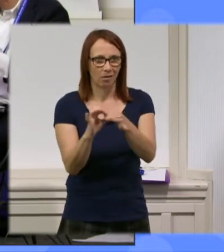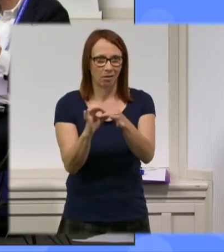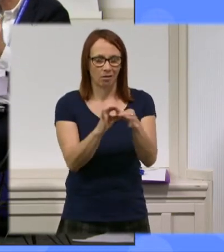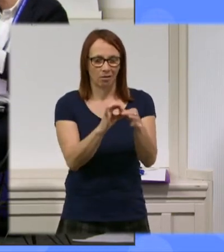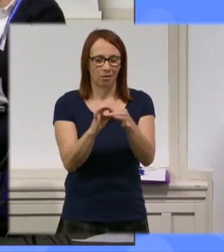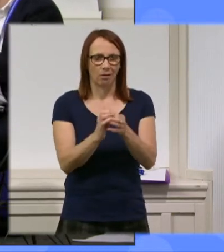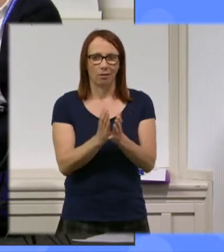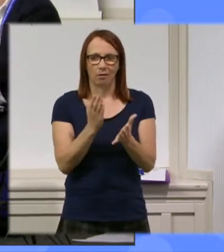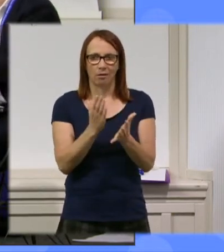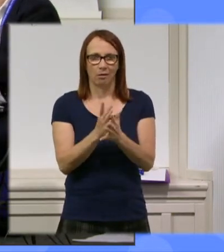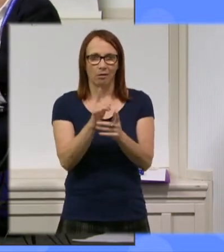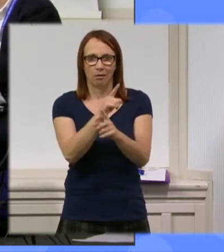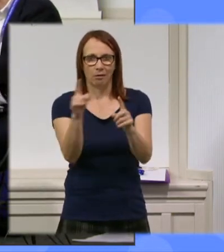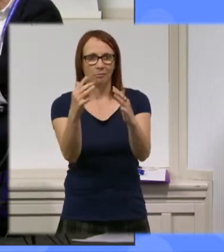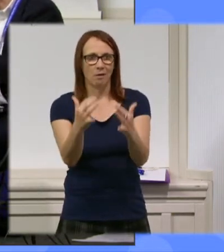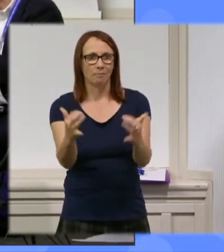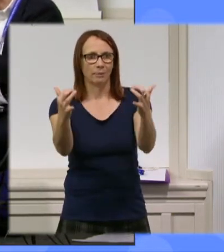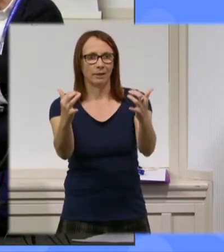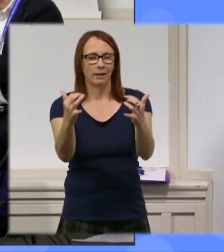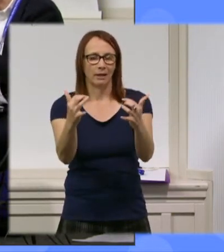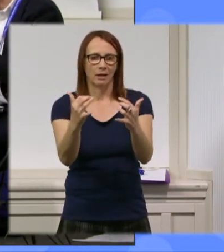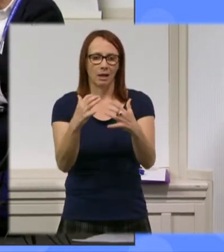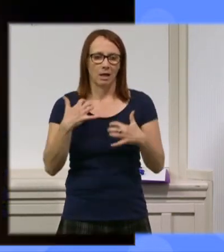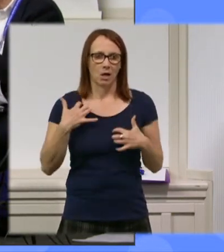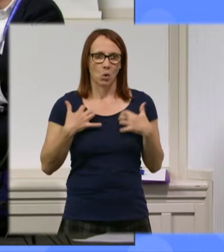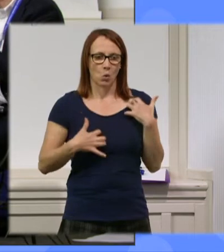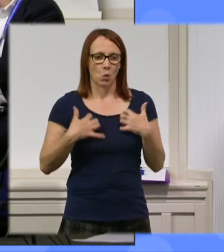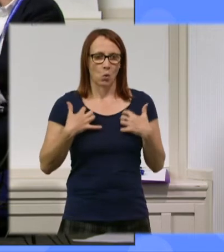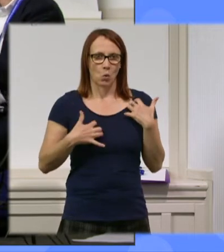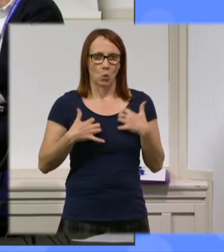members are very keen that we do this in the in the mood of respectful dialogue